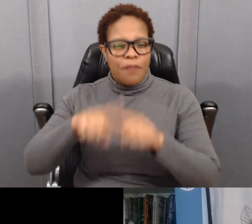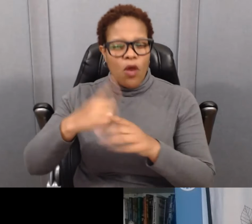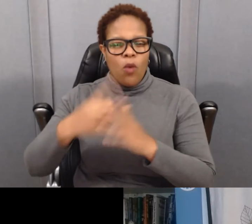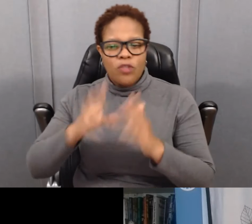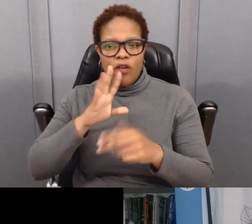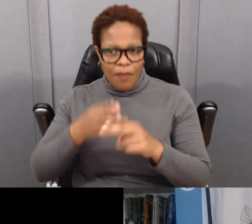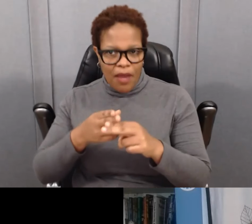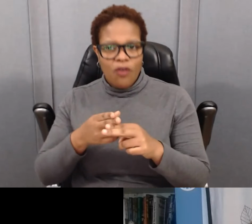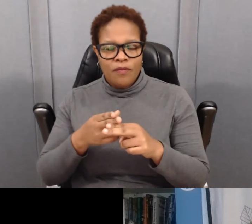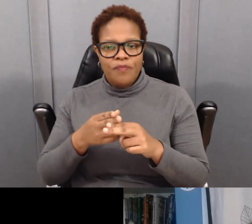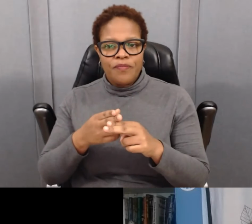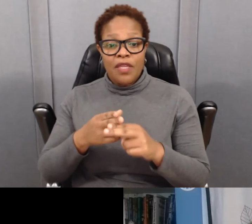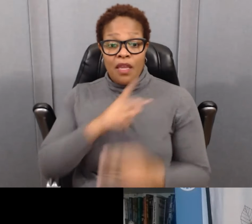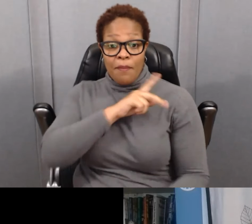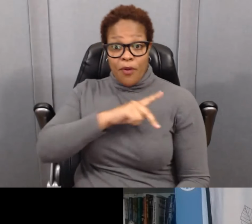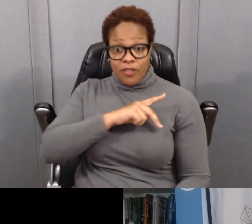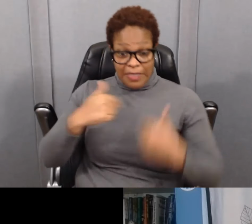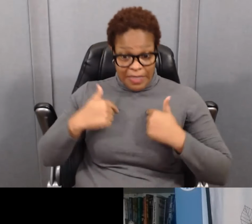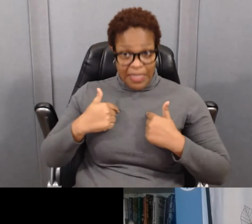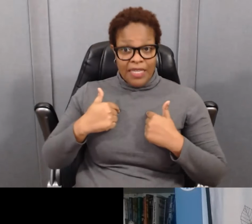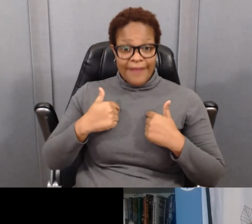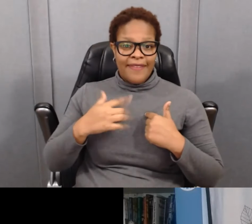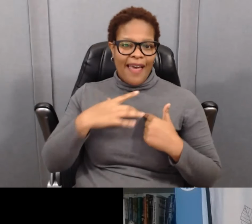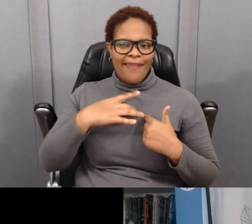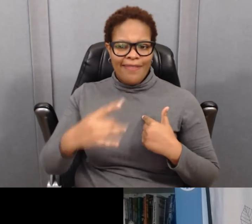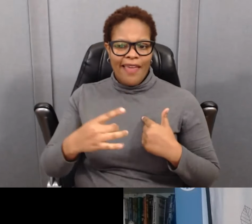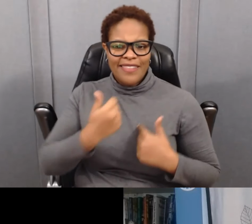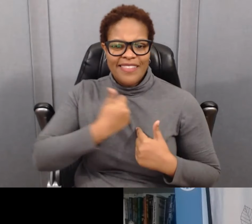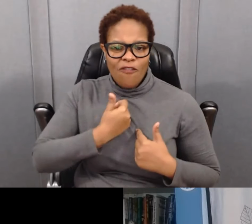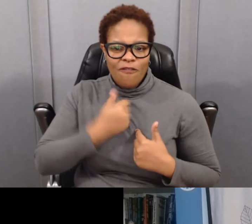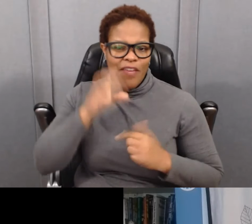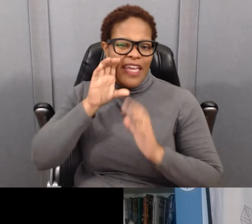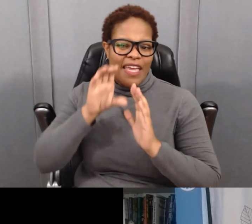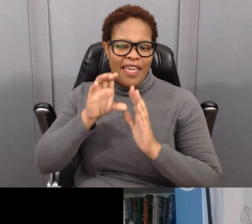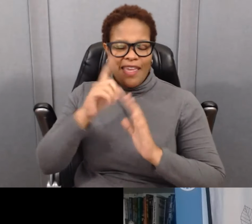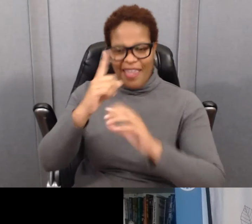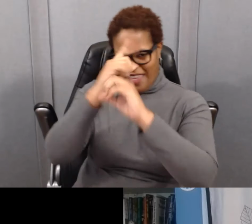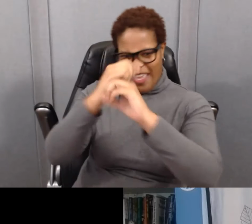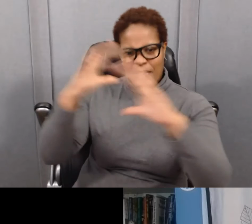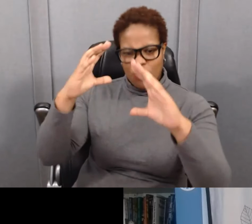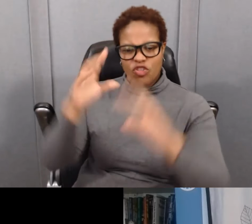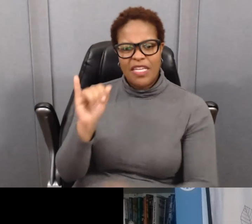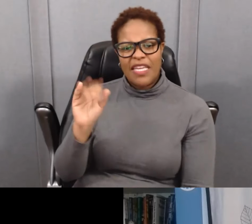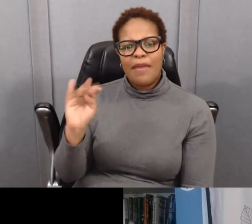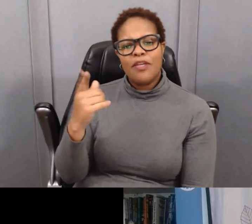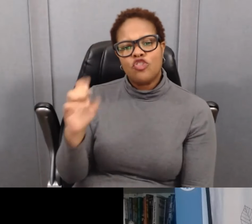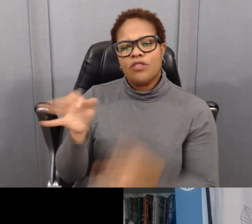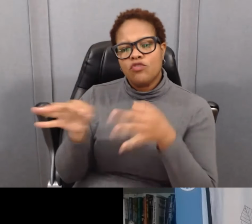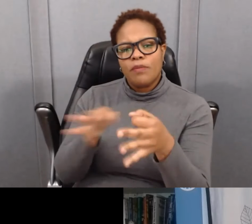I think I'm personally into the self-image descriptions. Because if that's where we're going with this,